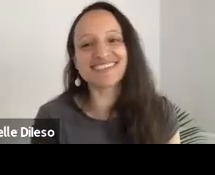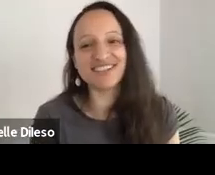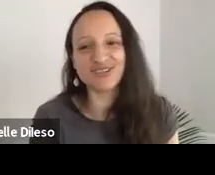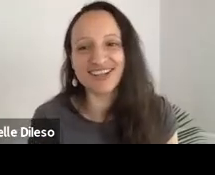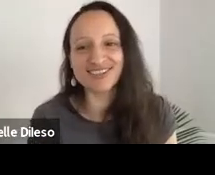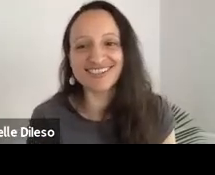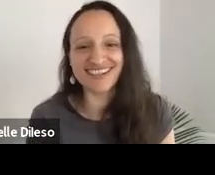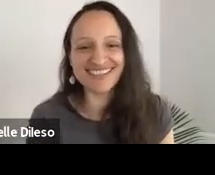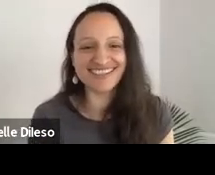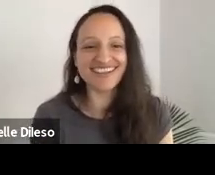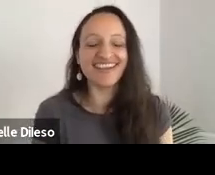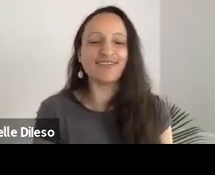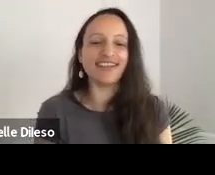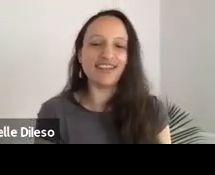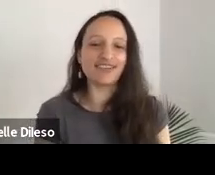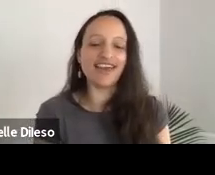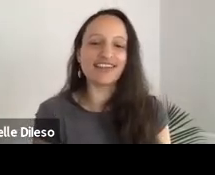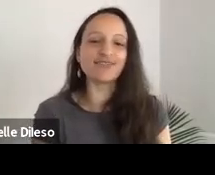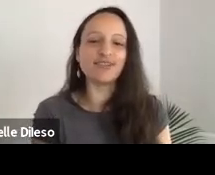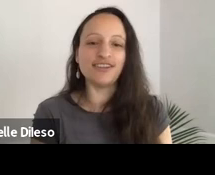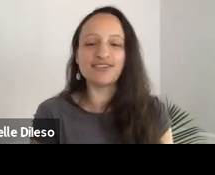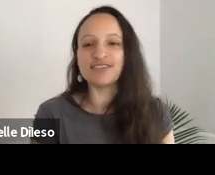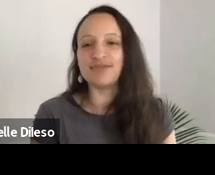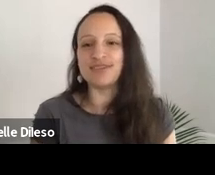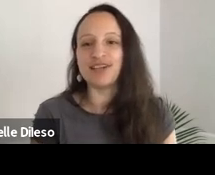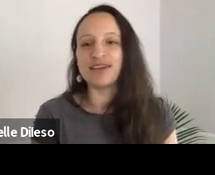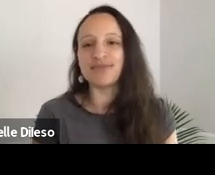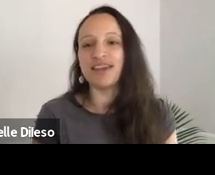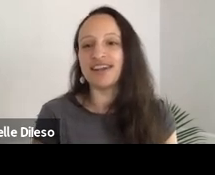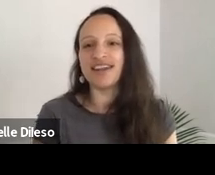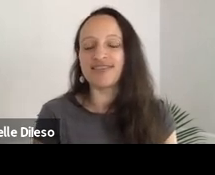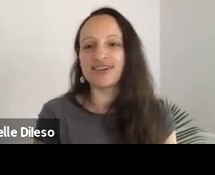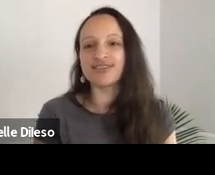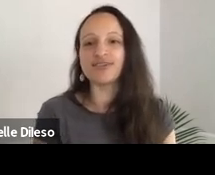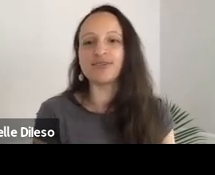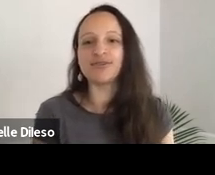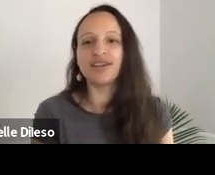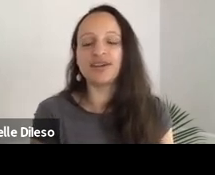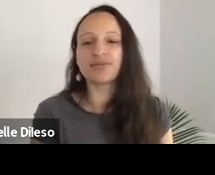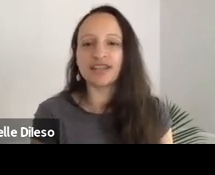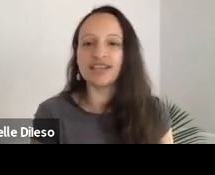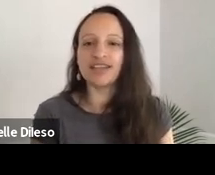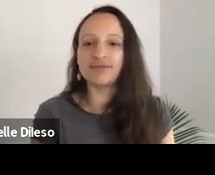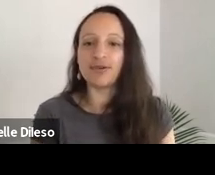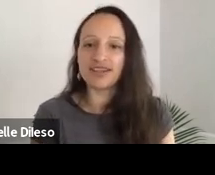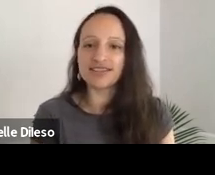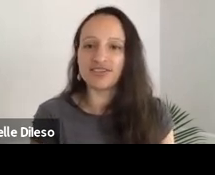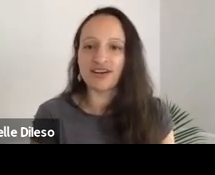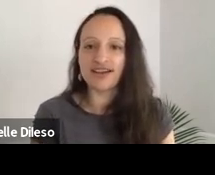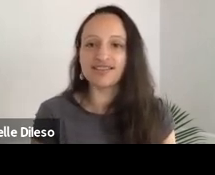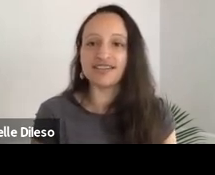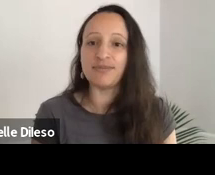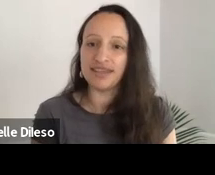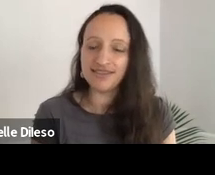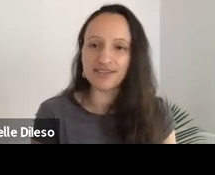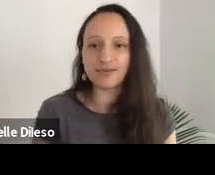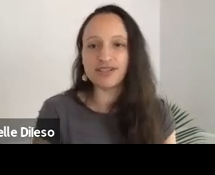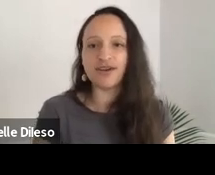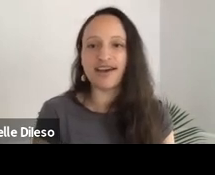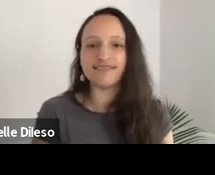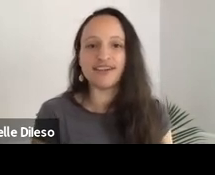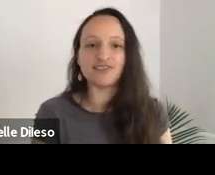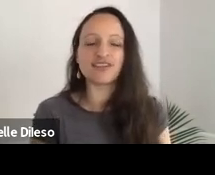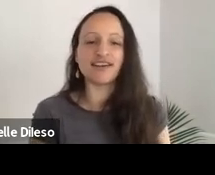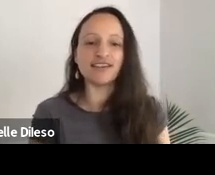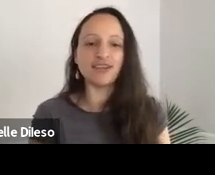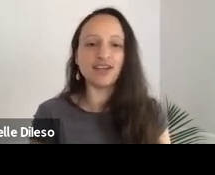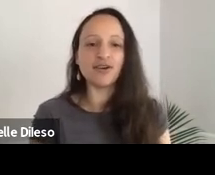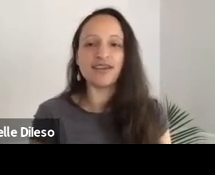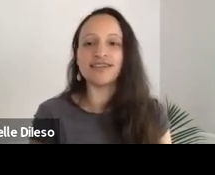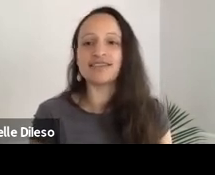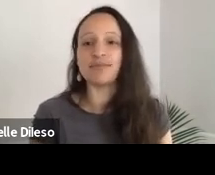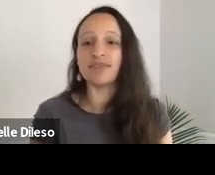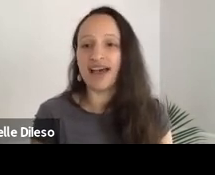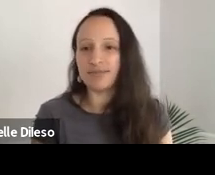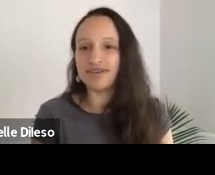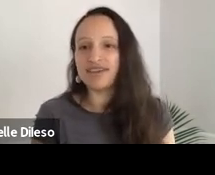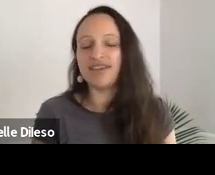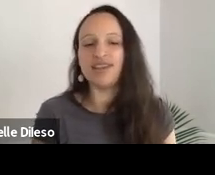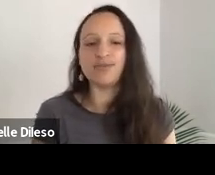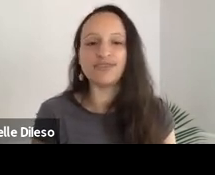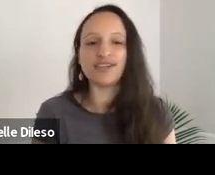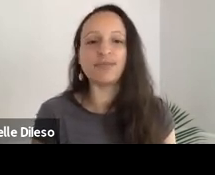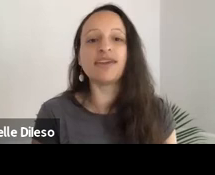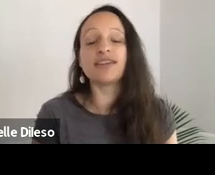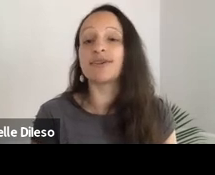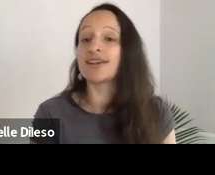Yes, the short answer is yes, we for the last few years The museum has made an effort to really focus and draw steam in so we do have as you saw in the video a steam lab in the museum.